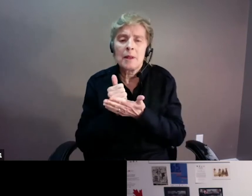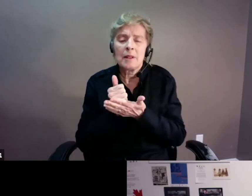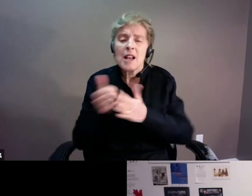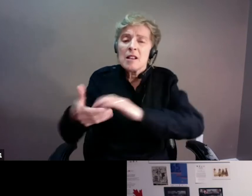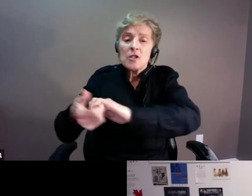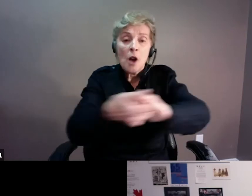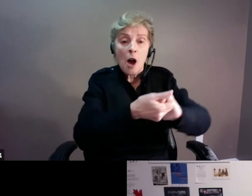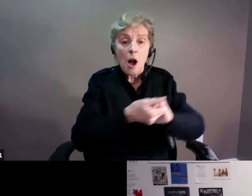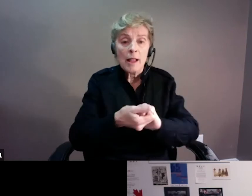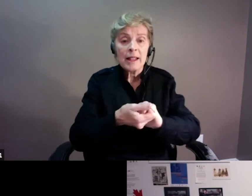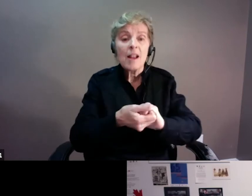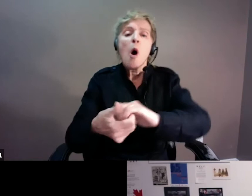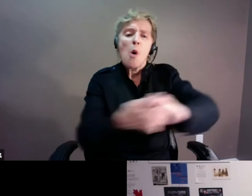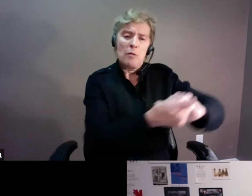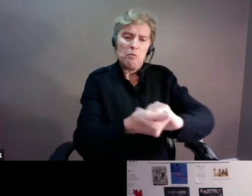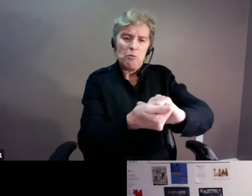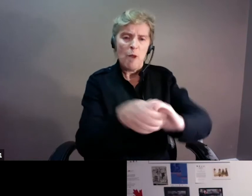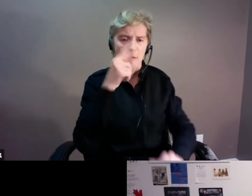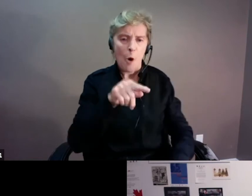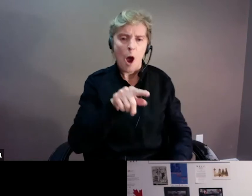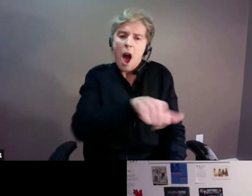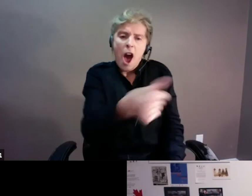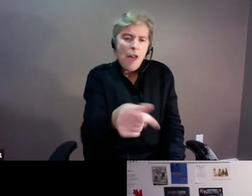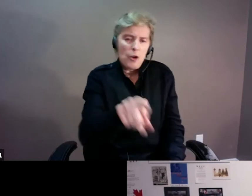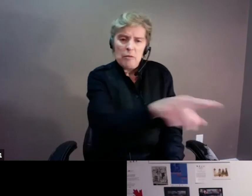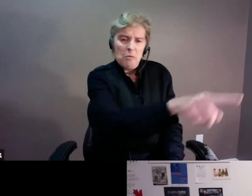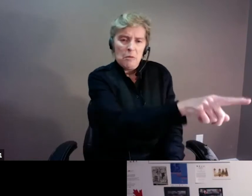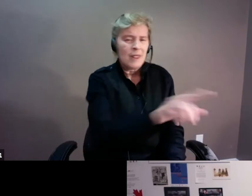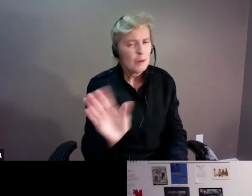for other people, it's something we're actually doing for ourselves. And I think